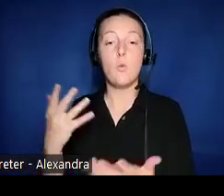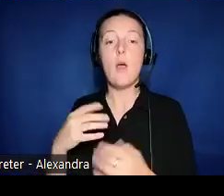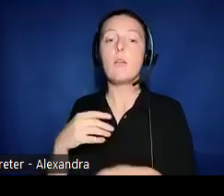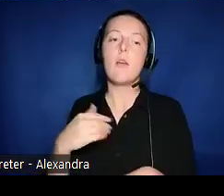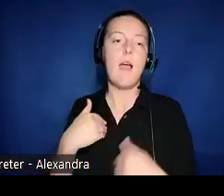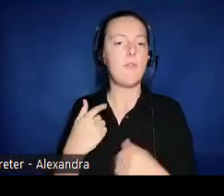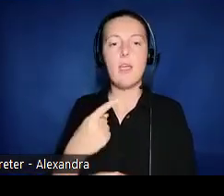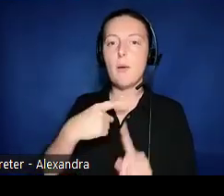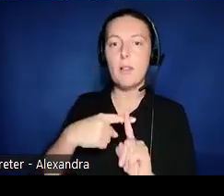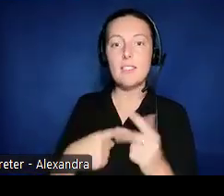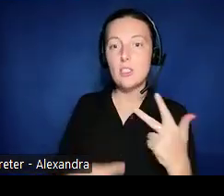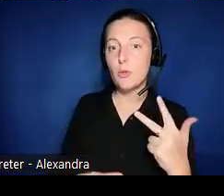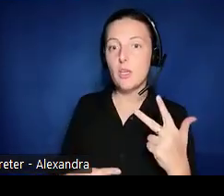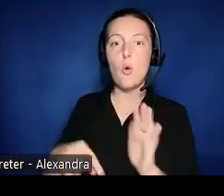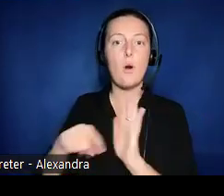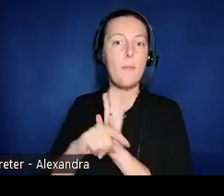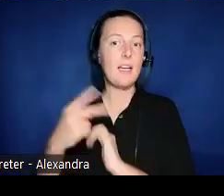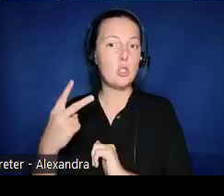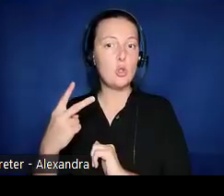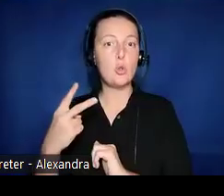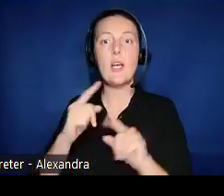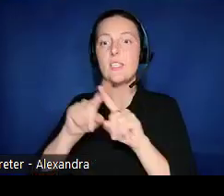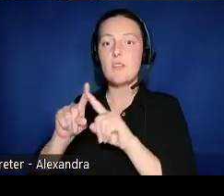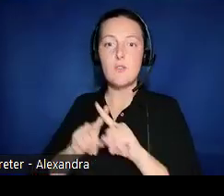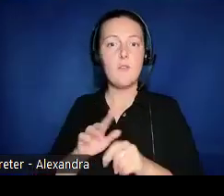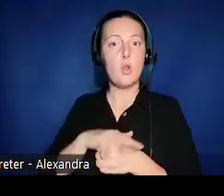all of the different locations around the country so that if you had this map and you knew roughly